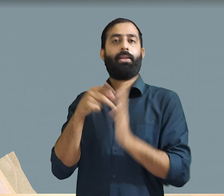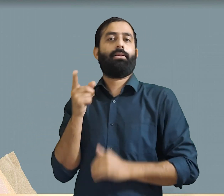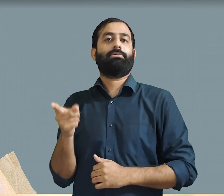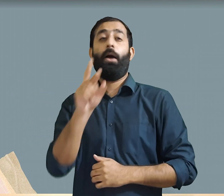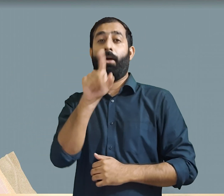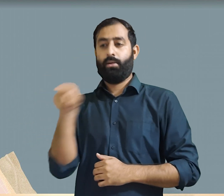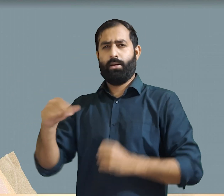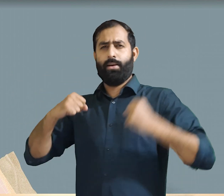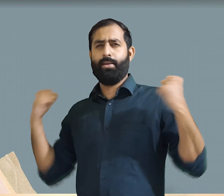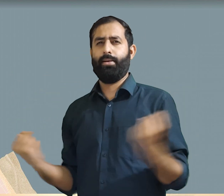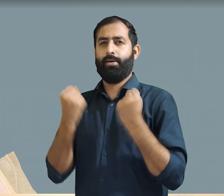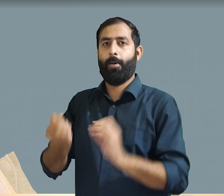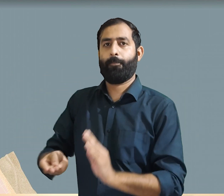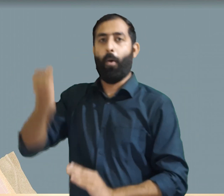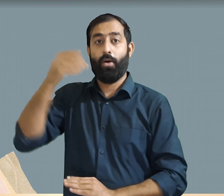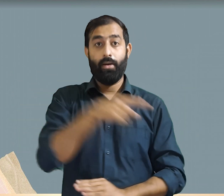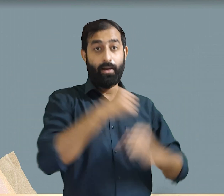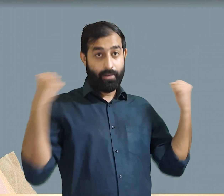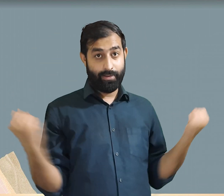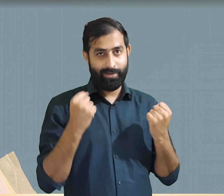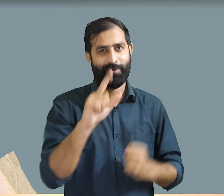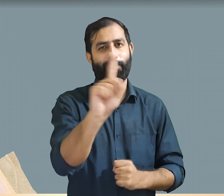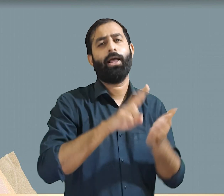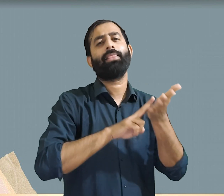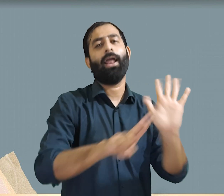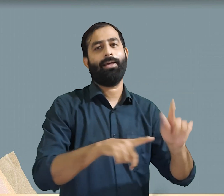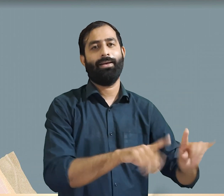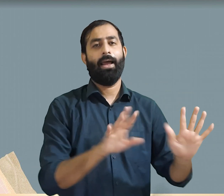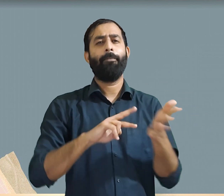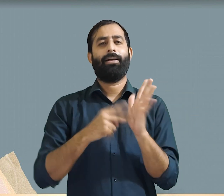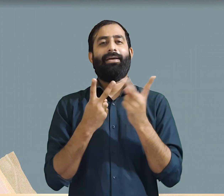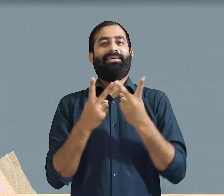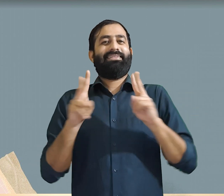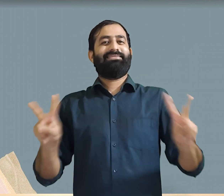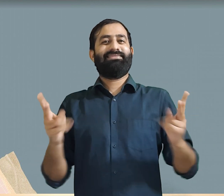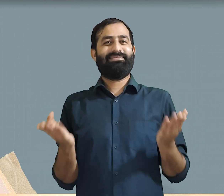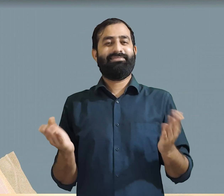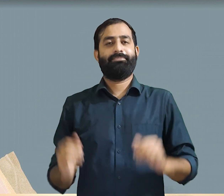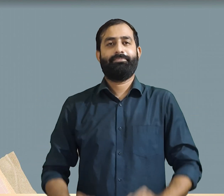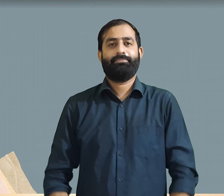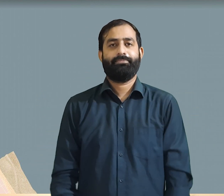of environmental factors. Whereas in nature, language is influenced by genetic inheritance.